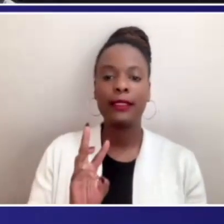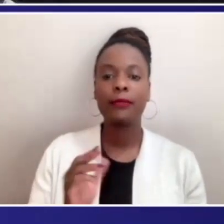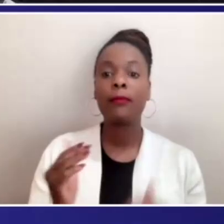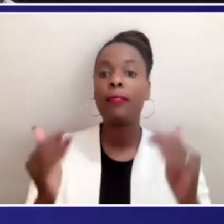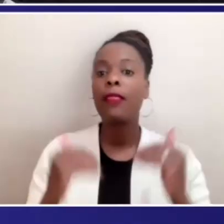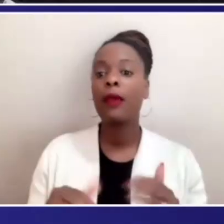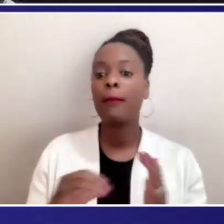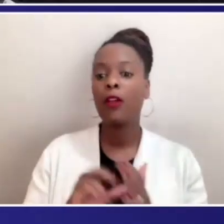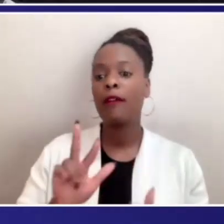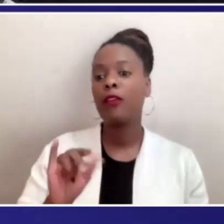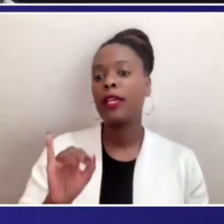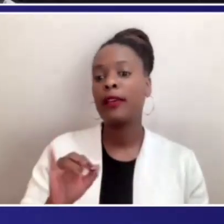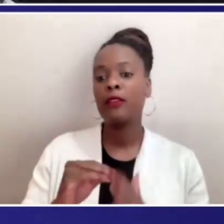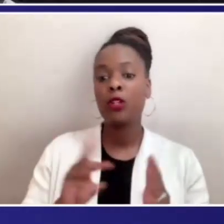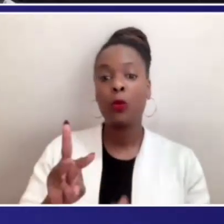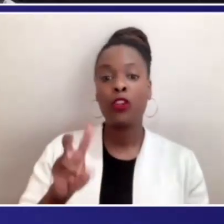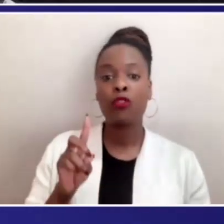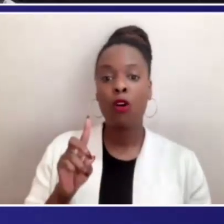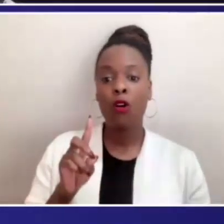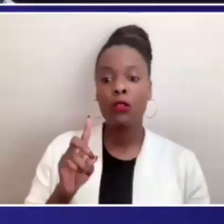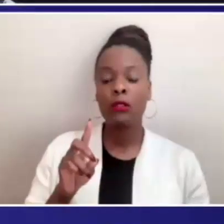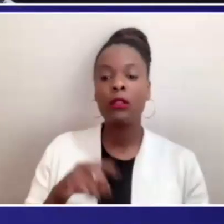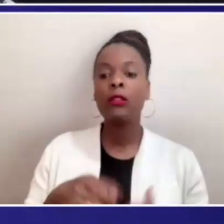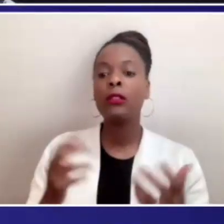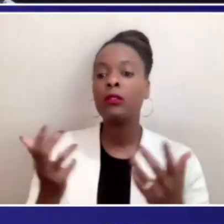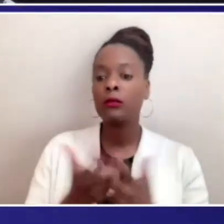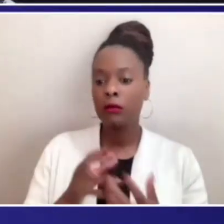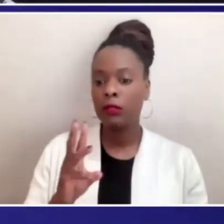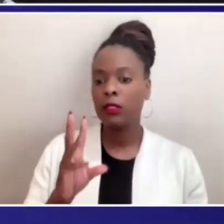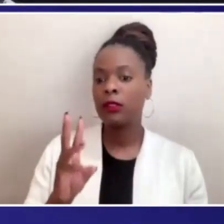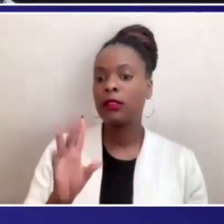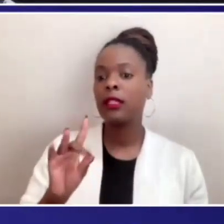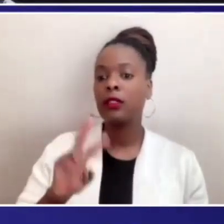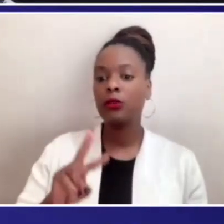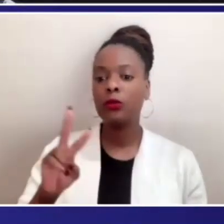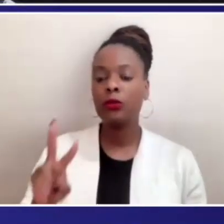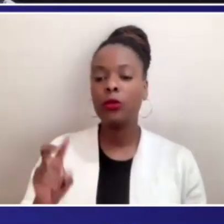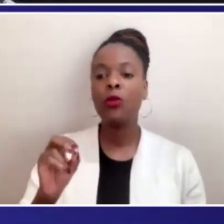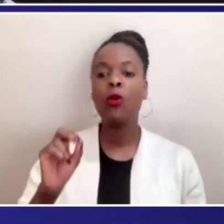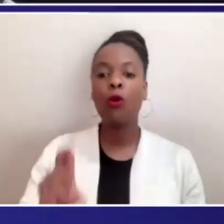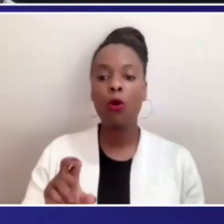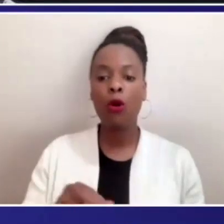or otherwise ceases to be enrolled in the program of study at any point after receiving the exception under paragraph